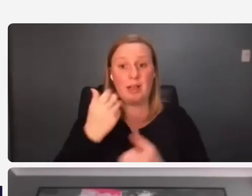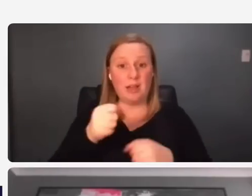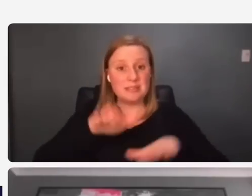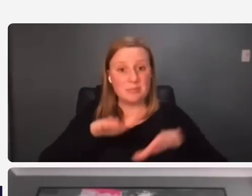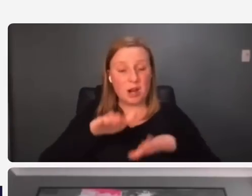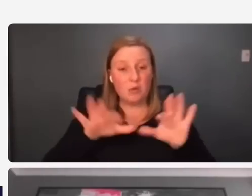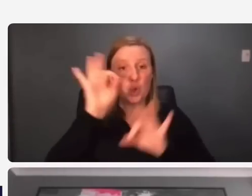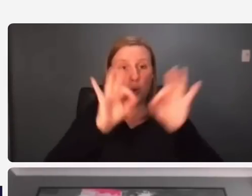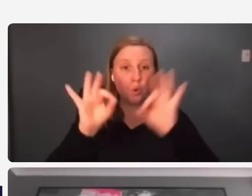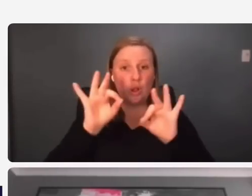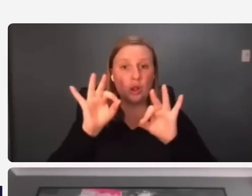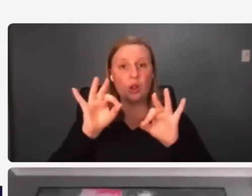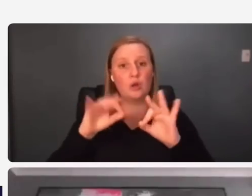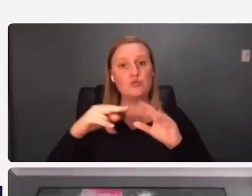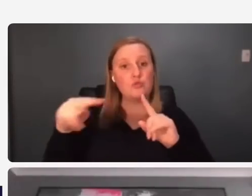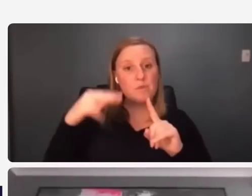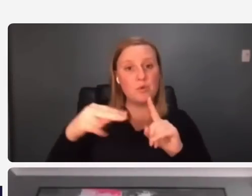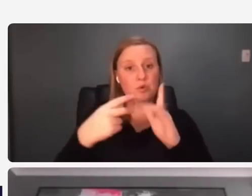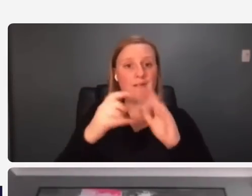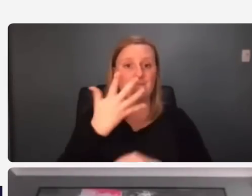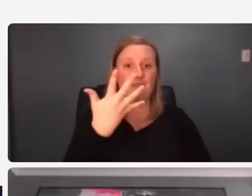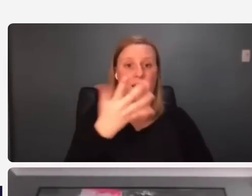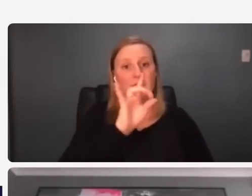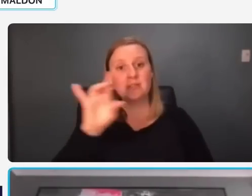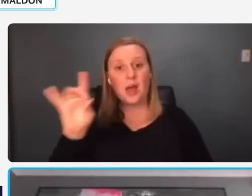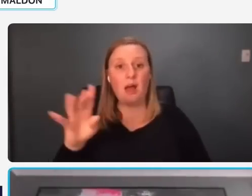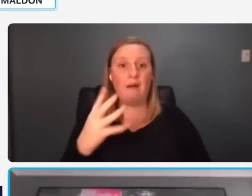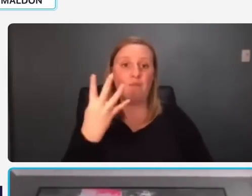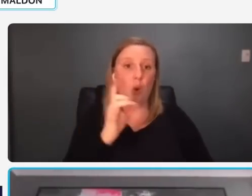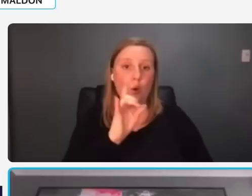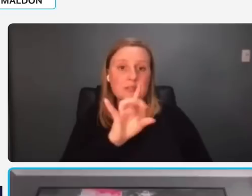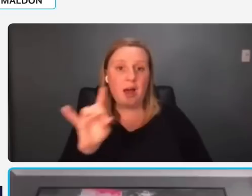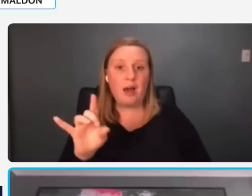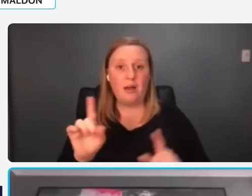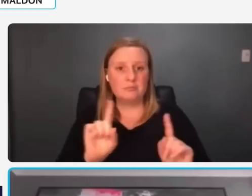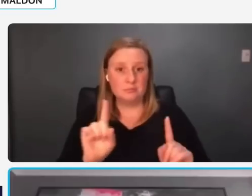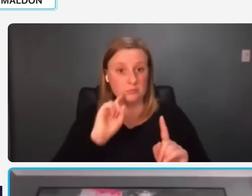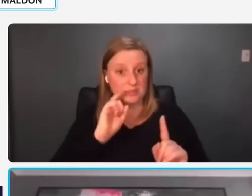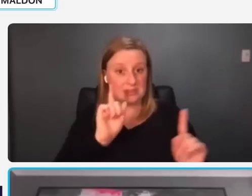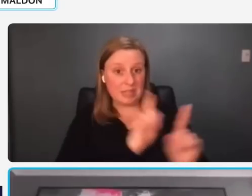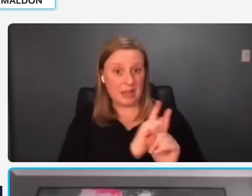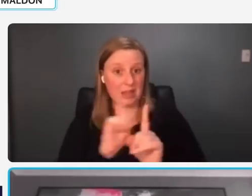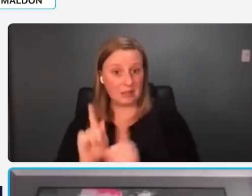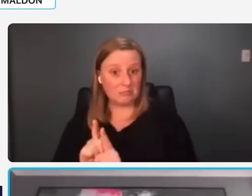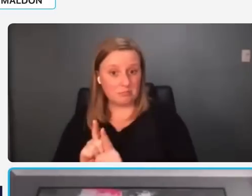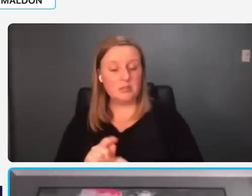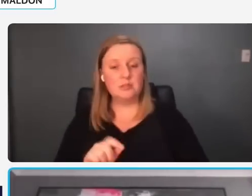Josh I think that might be one you could have. Yeah. I'm happy to speak about that. So we are committed to delivering star ratings for